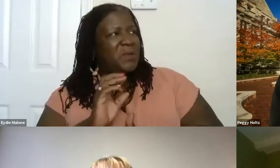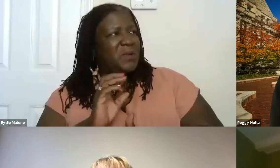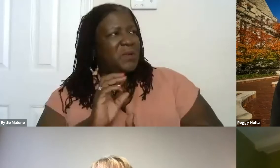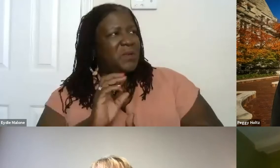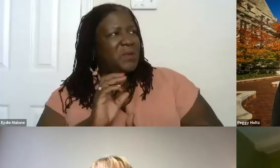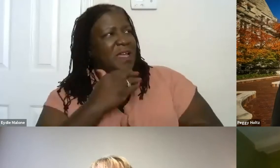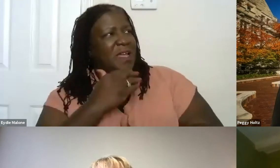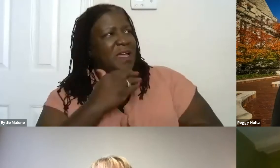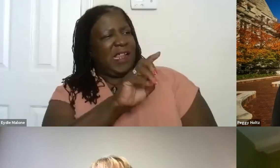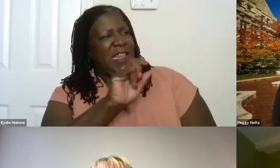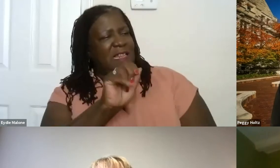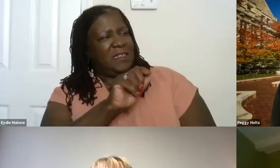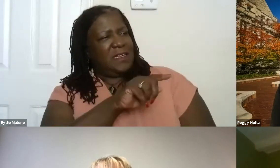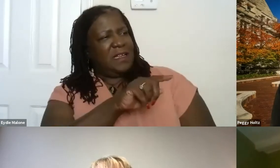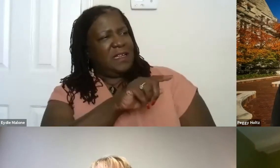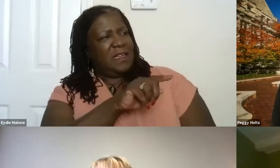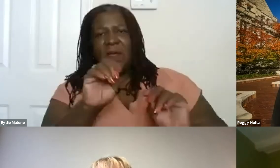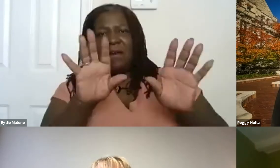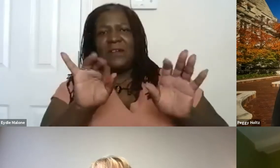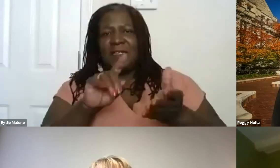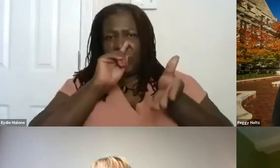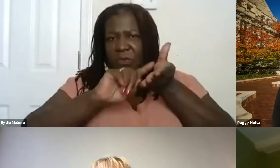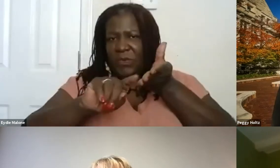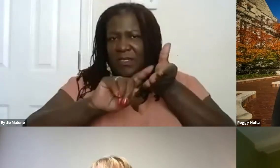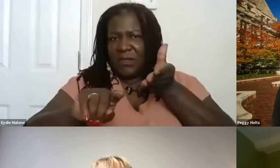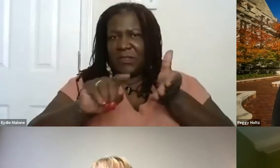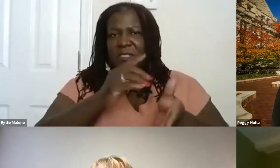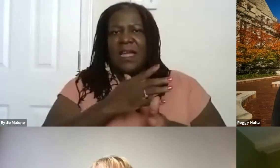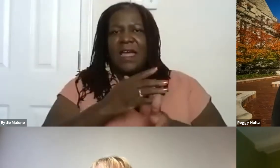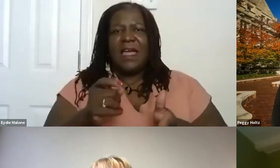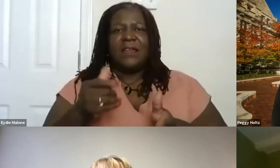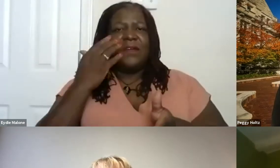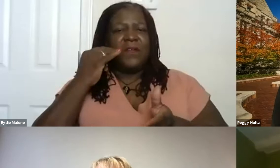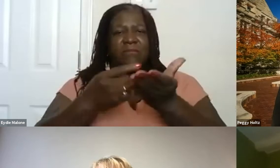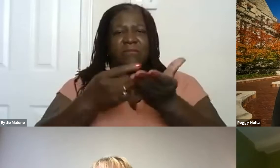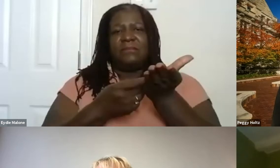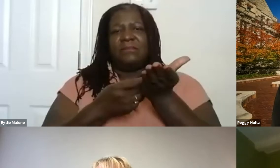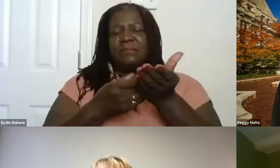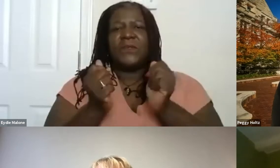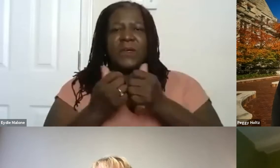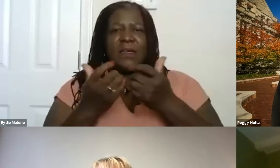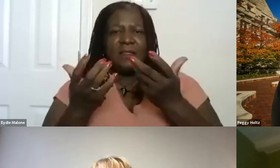Lisa, you obviously did your research and you, you know, had discussions with Ben, so